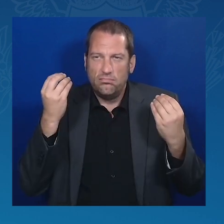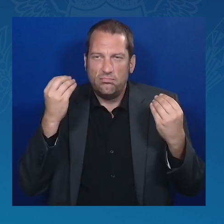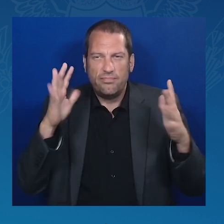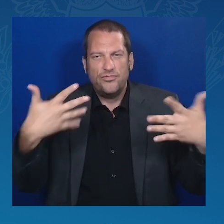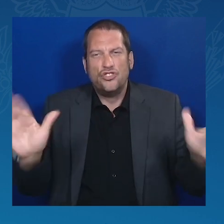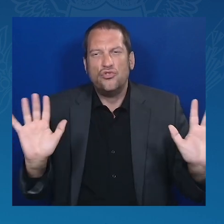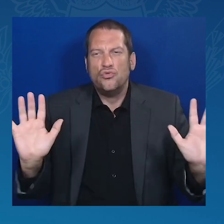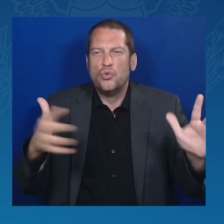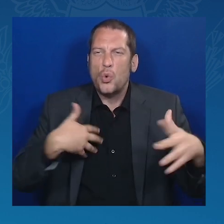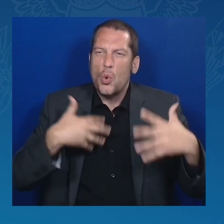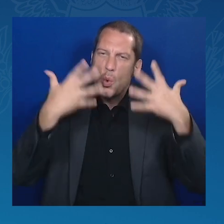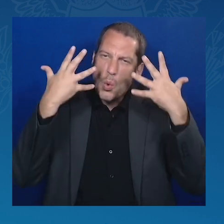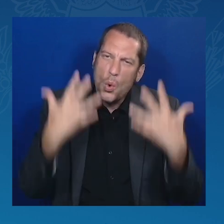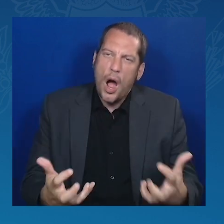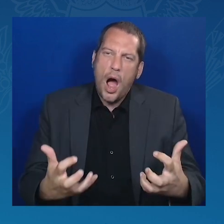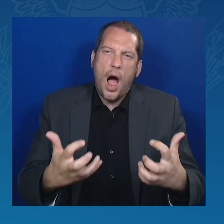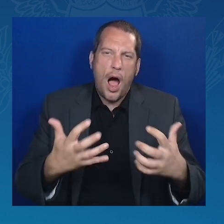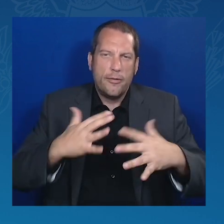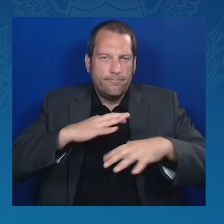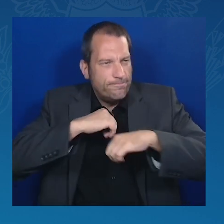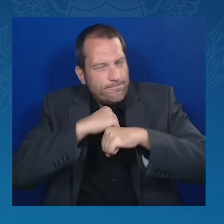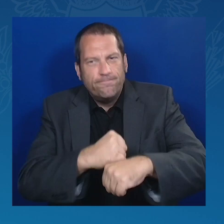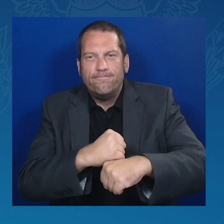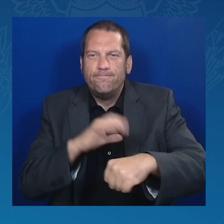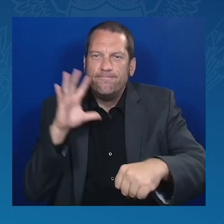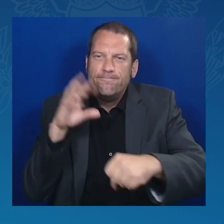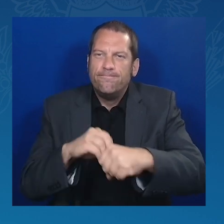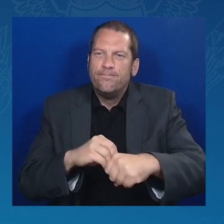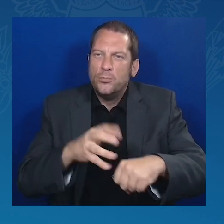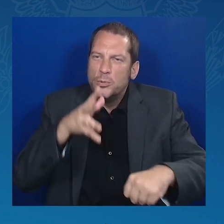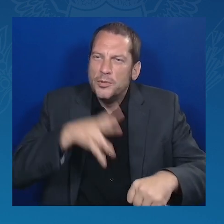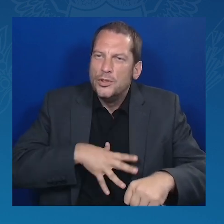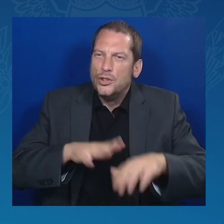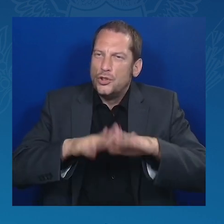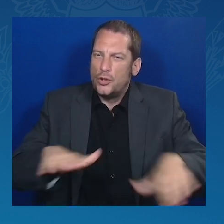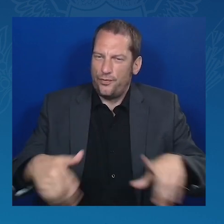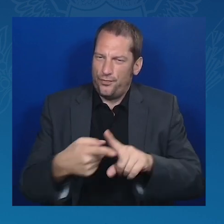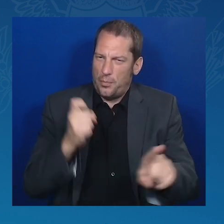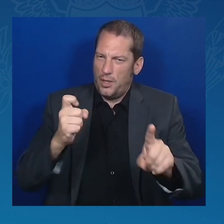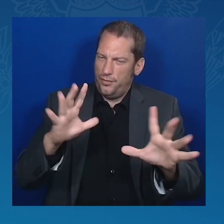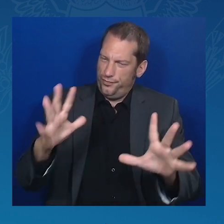that make no exception, even for rape or incest, imagine what what these extremists are suggesting,